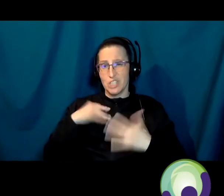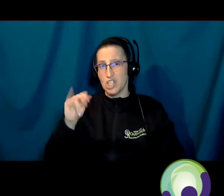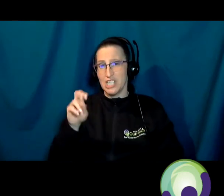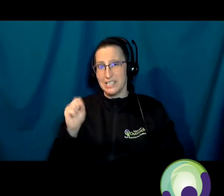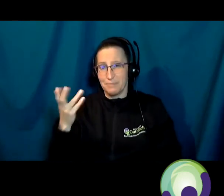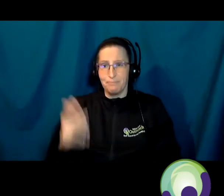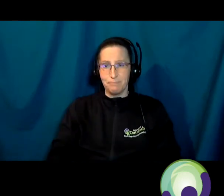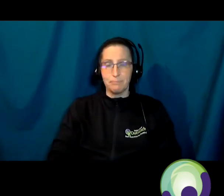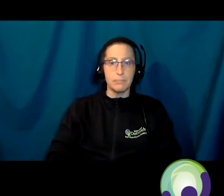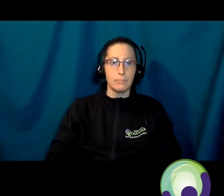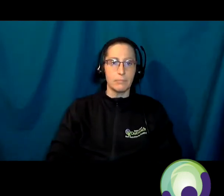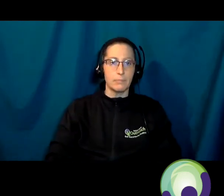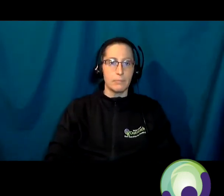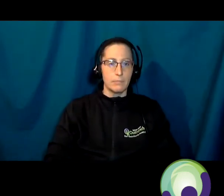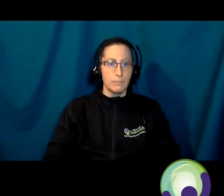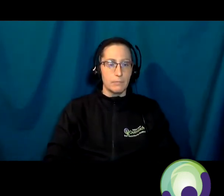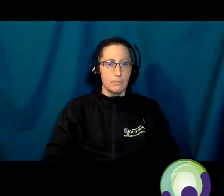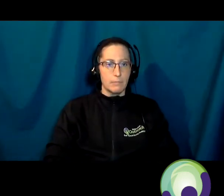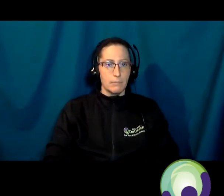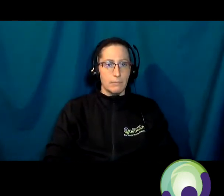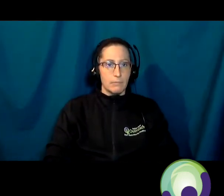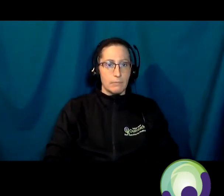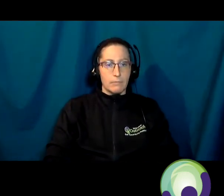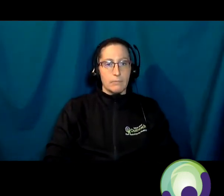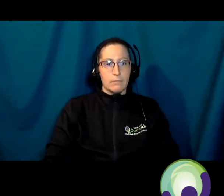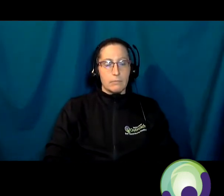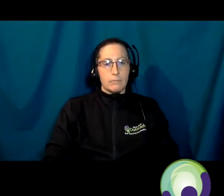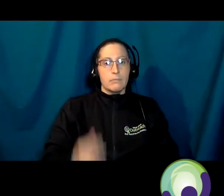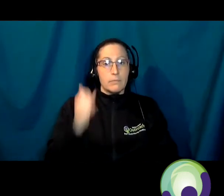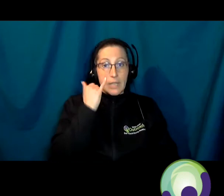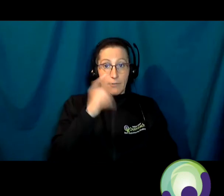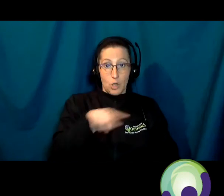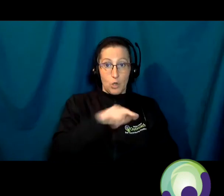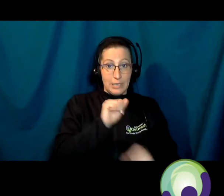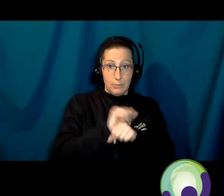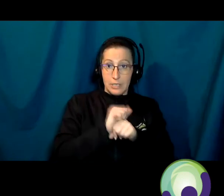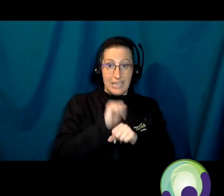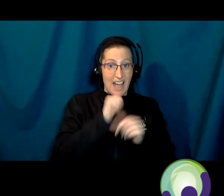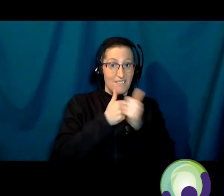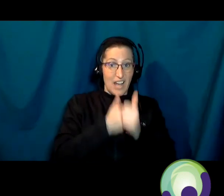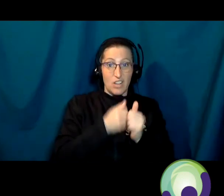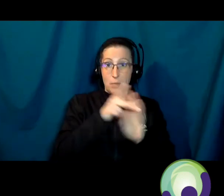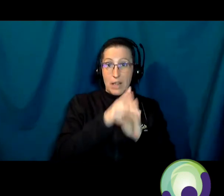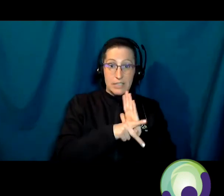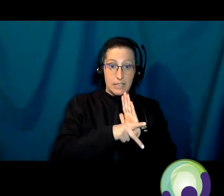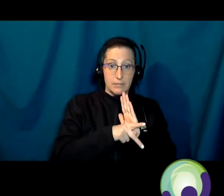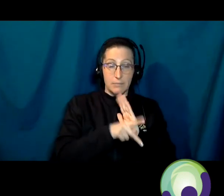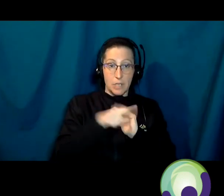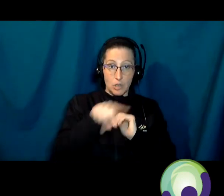Heidi: And so what happens if the employees don't adhere to company policies? Do you guys have a three strikes, you're out